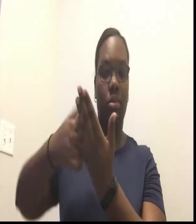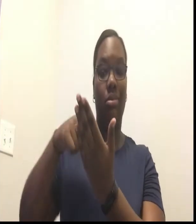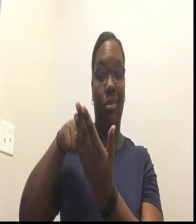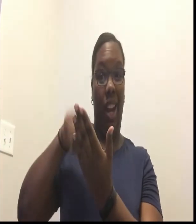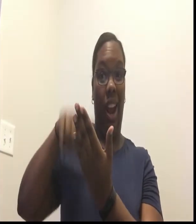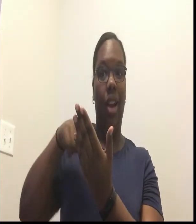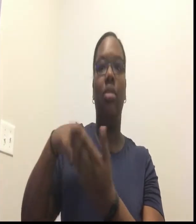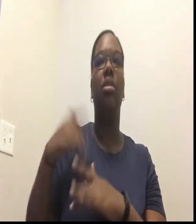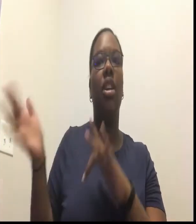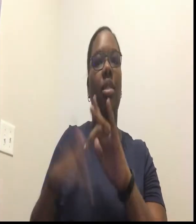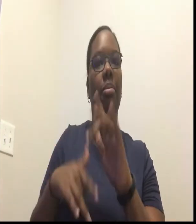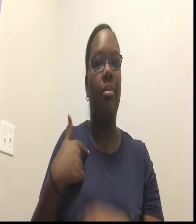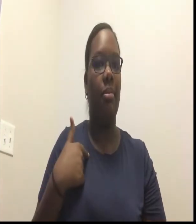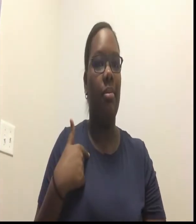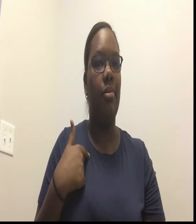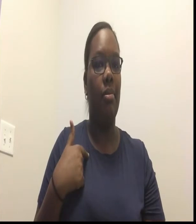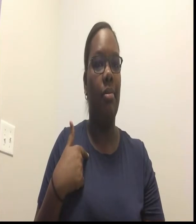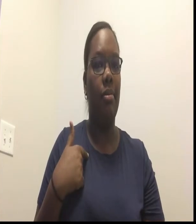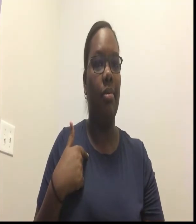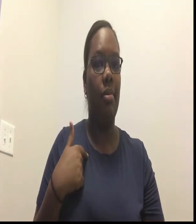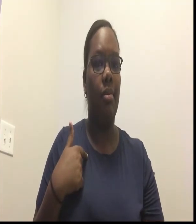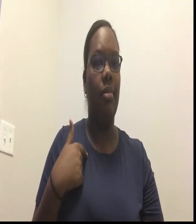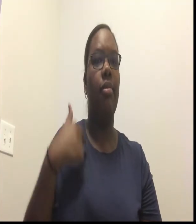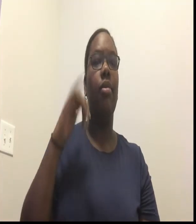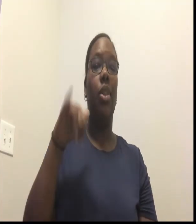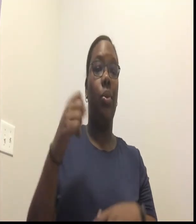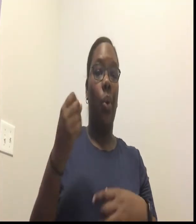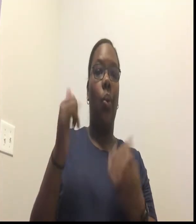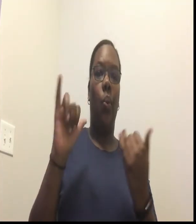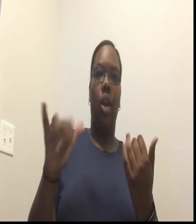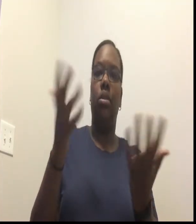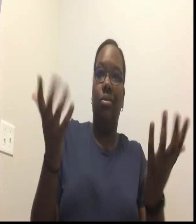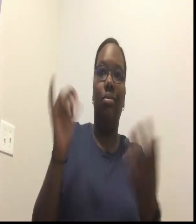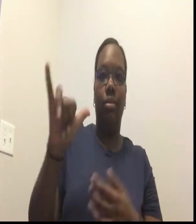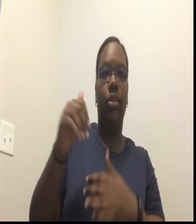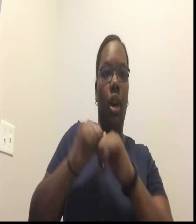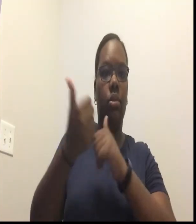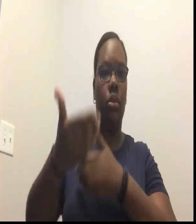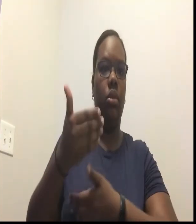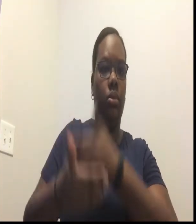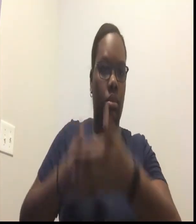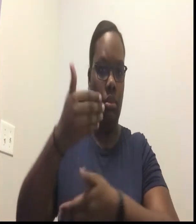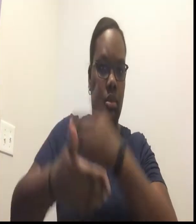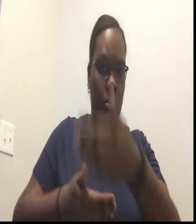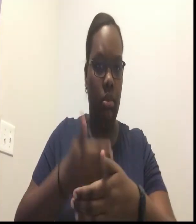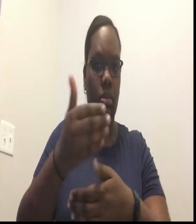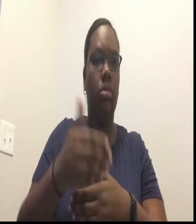procedural. You would do an incidental motion and before we can even consider